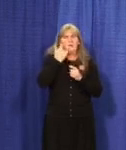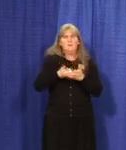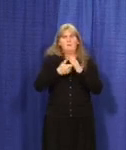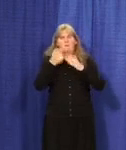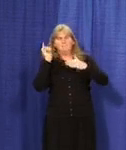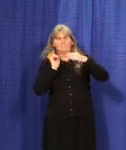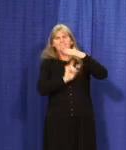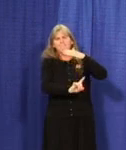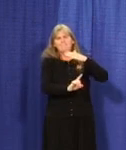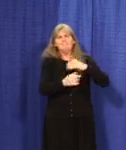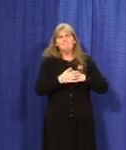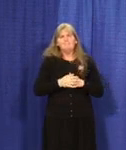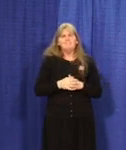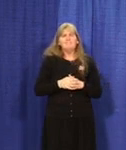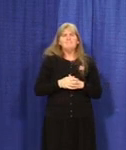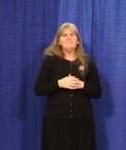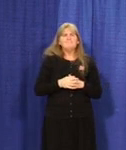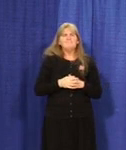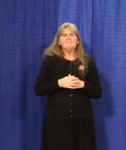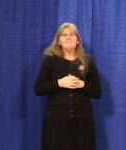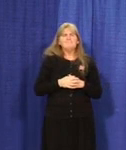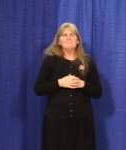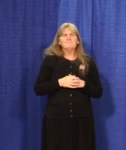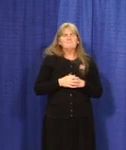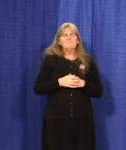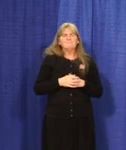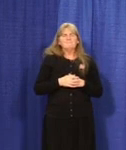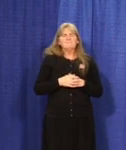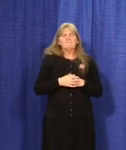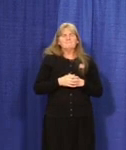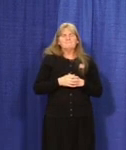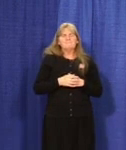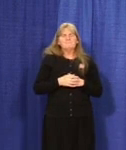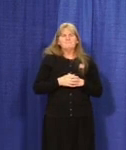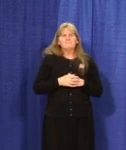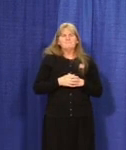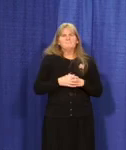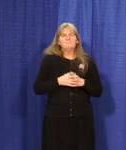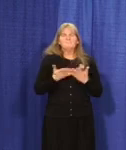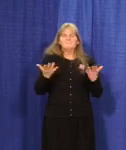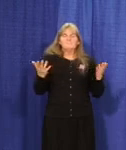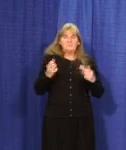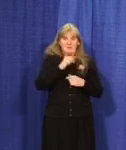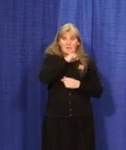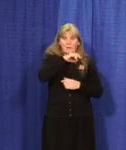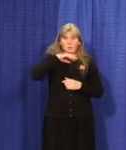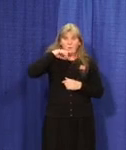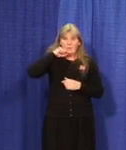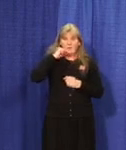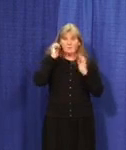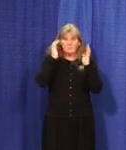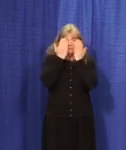required to. So, Halloween. This is it, the last week of